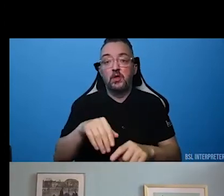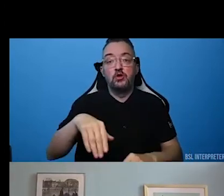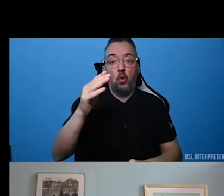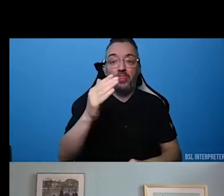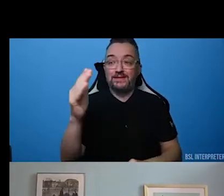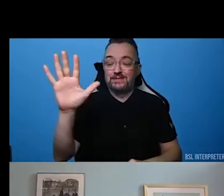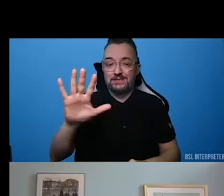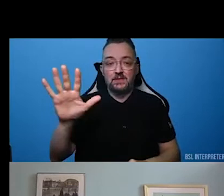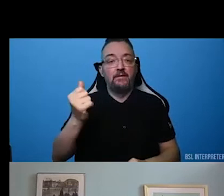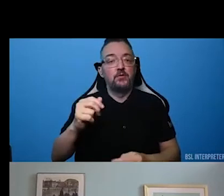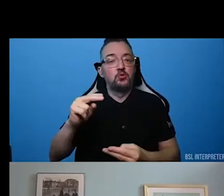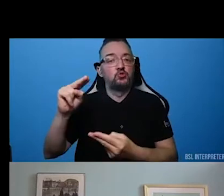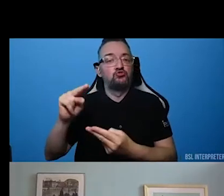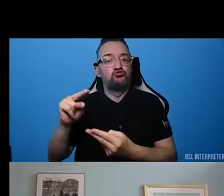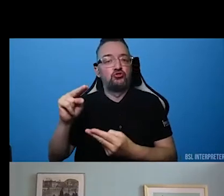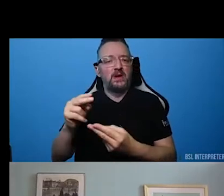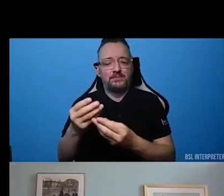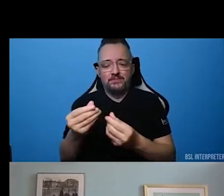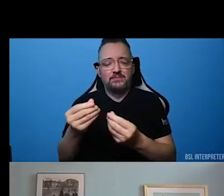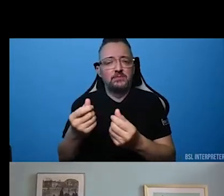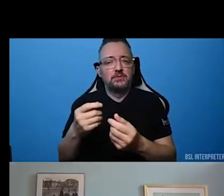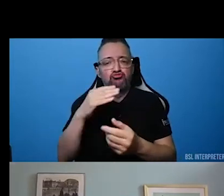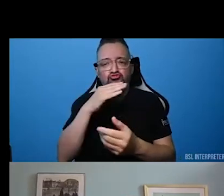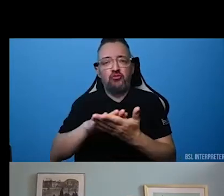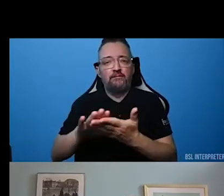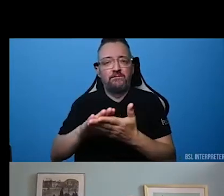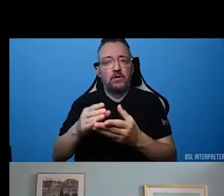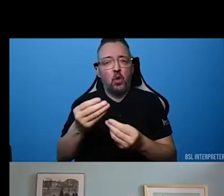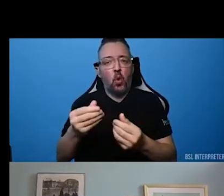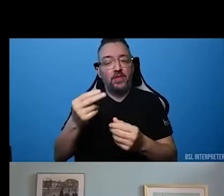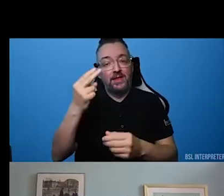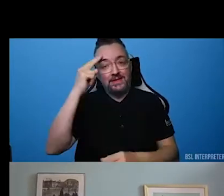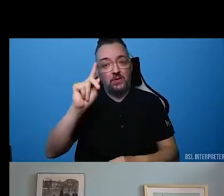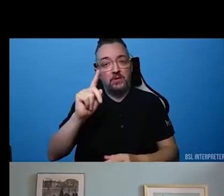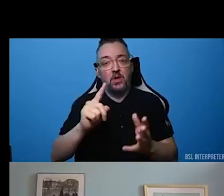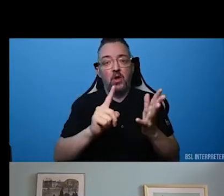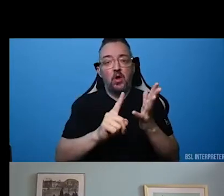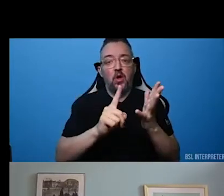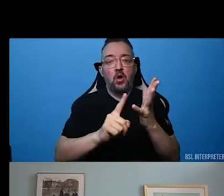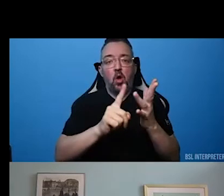was a cheaper coarser kind of linen cloth known as Osnaburg linen.